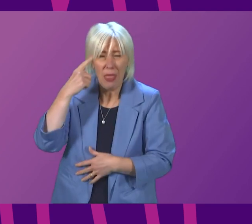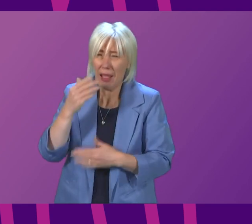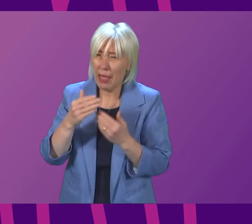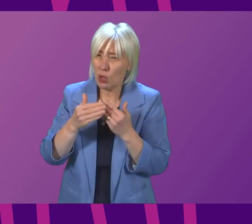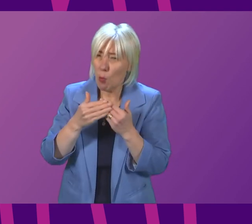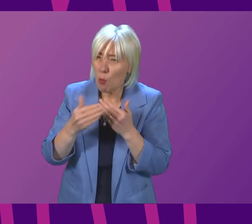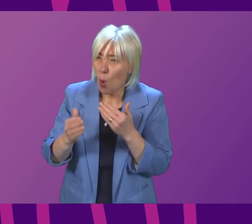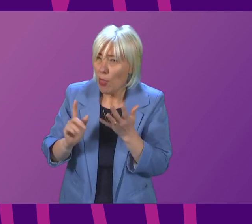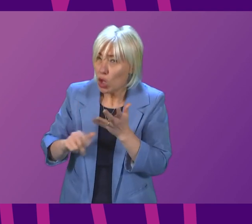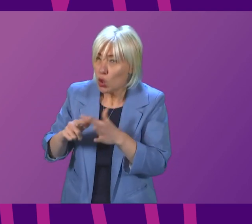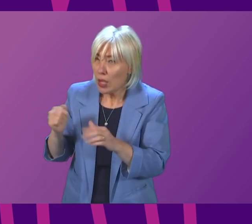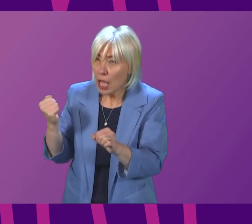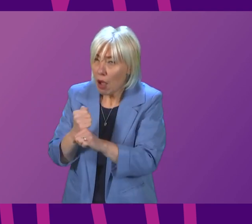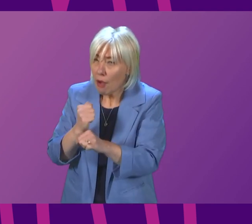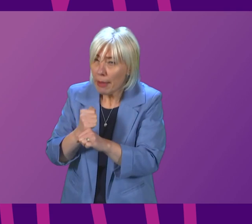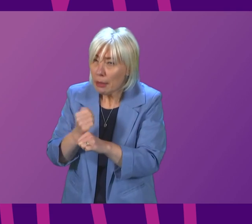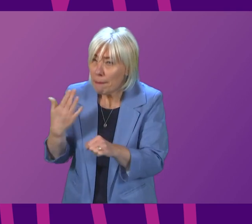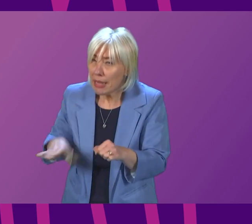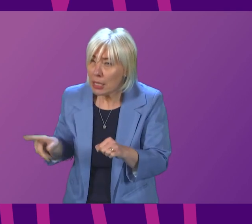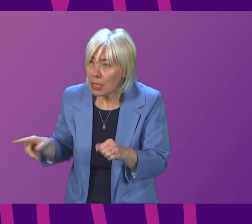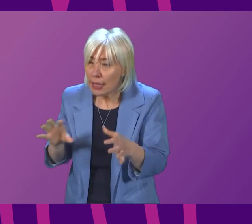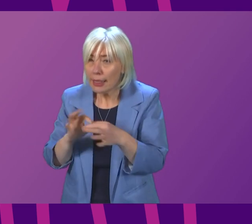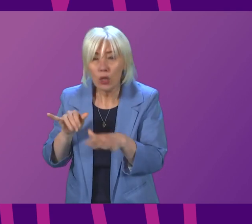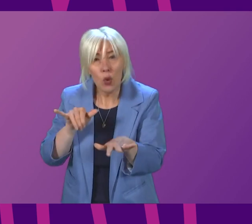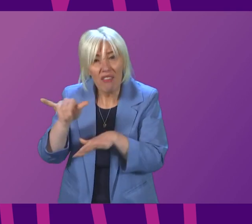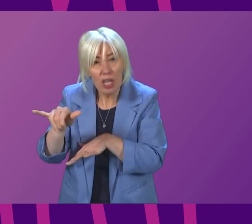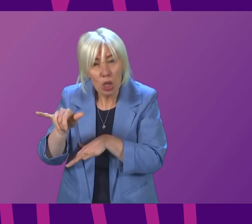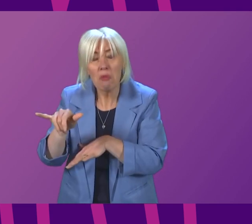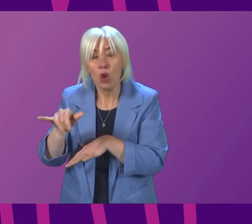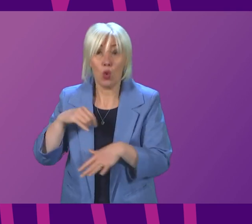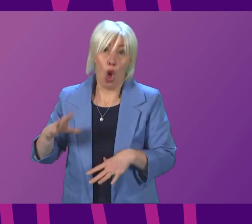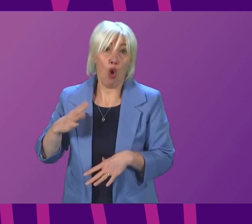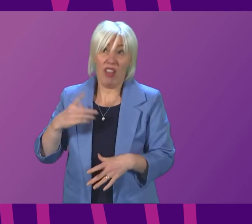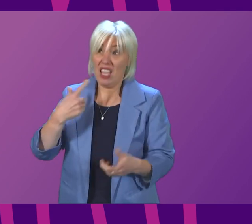Kingdom Government did around aviation. We are already providing additional support.